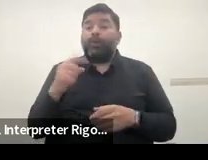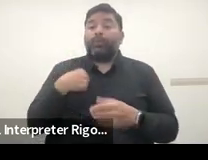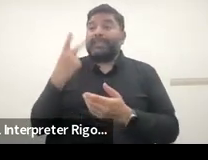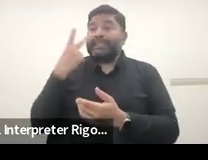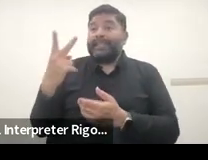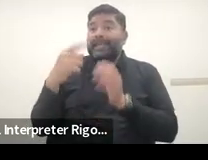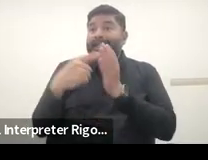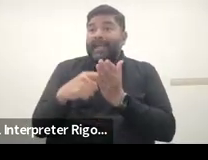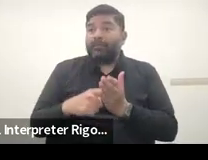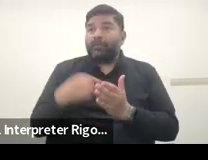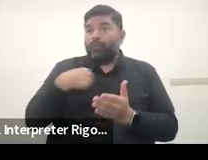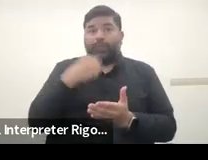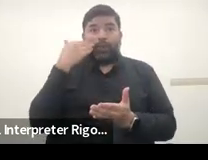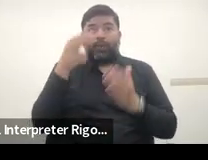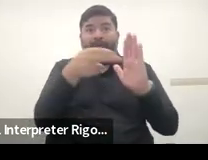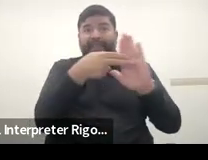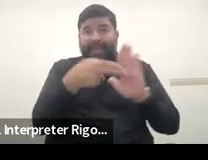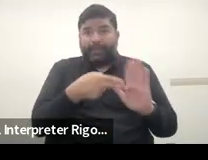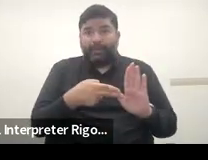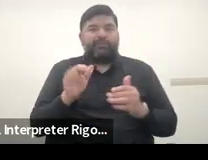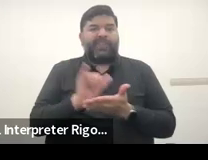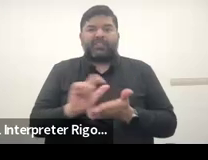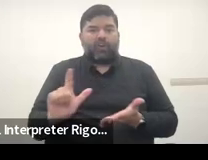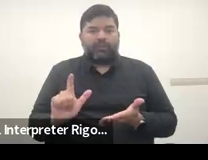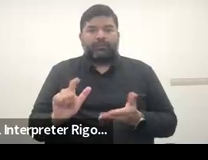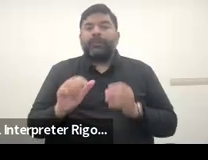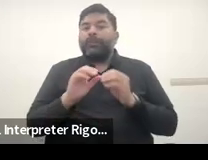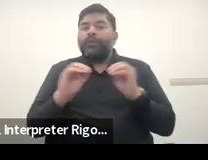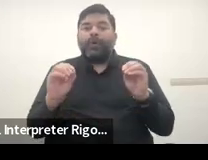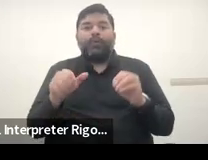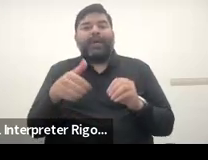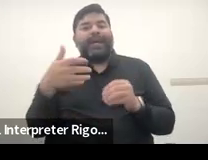the label, but that's about it. We don't have any extra information about what the signs are, what